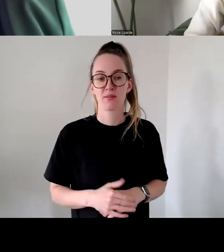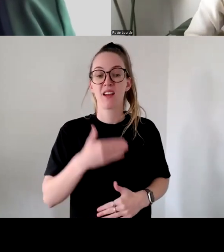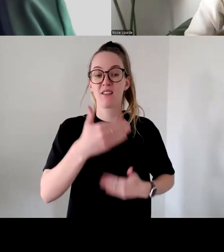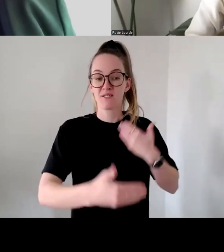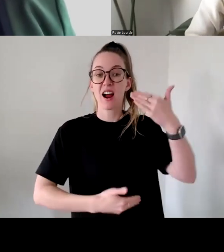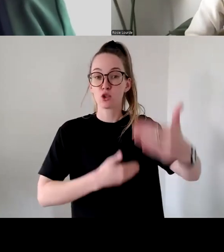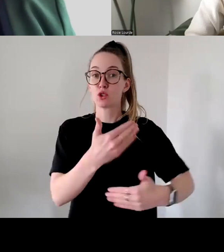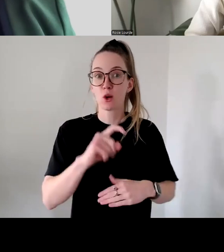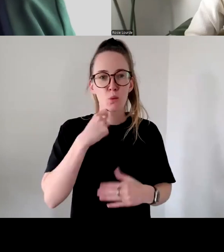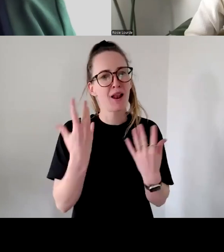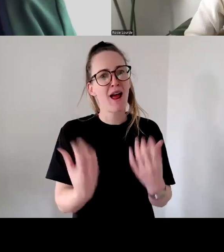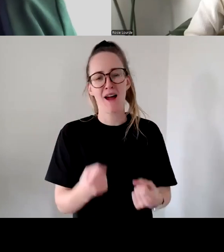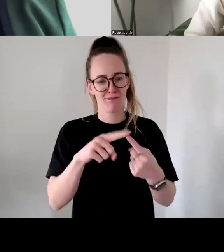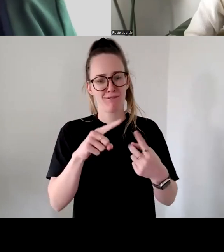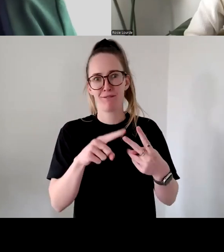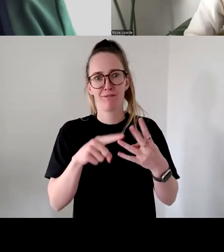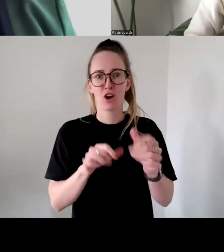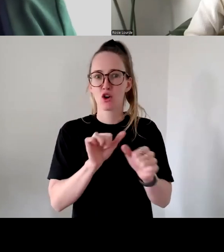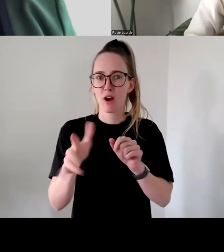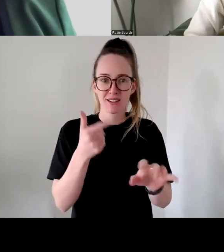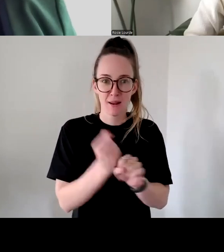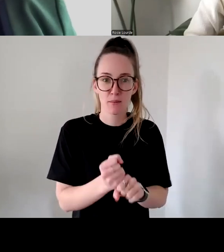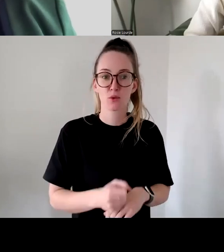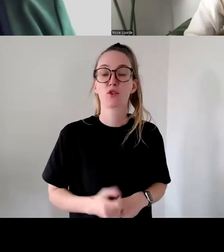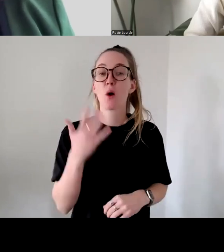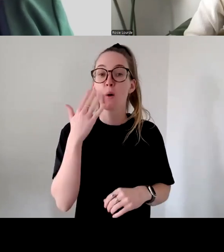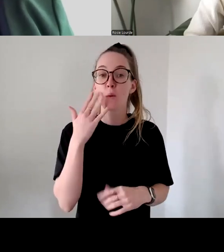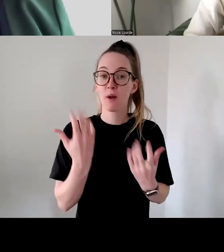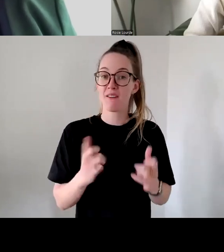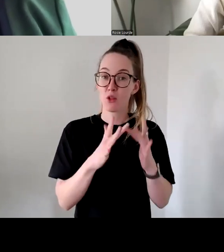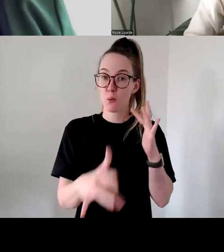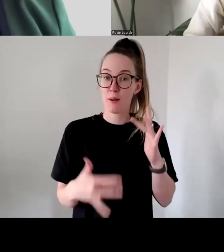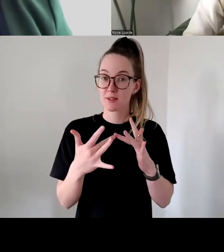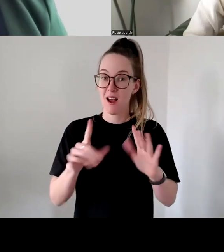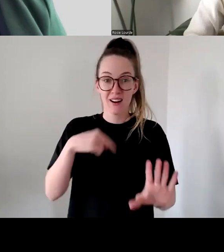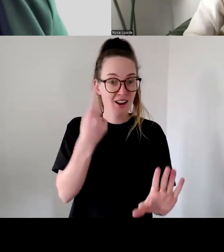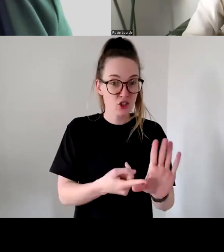on the website when we launch early next year, we will have case studies that will show you